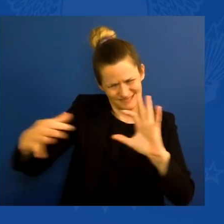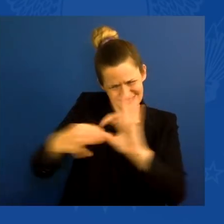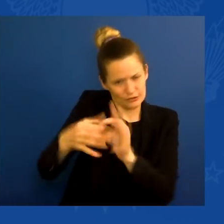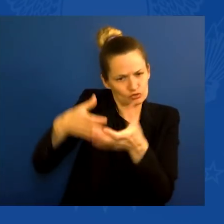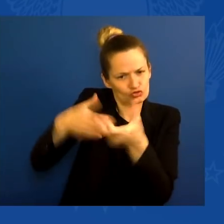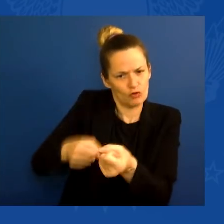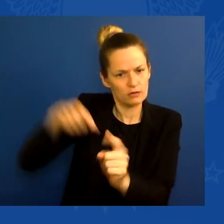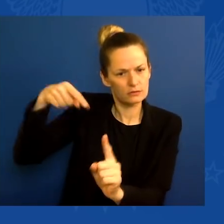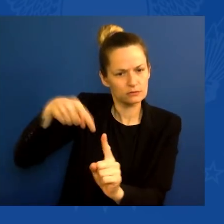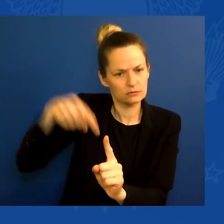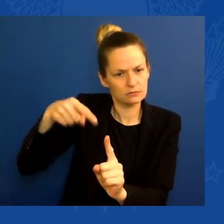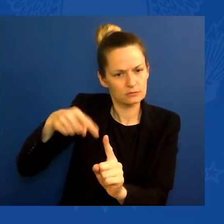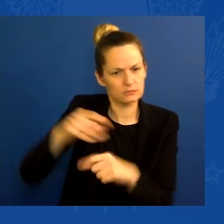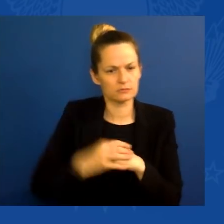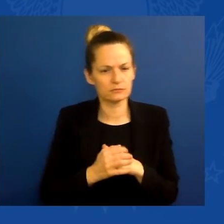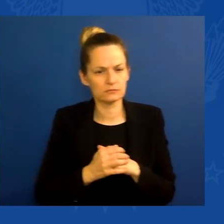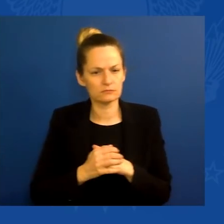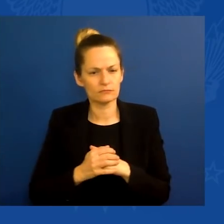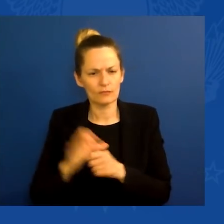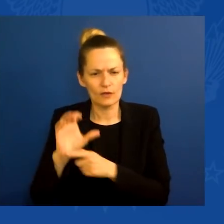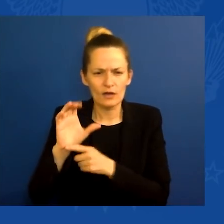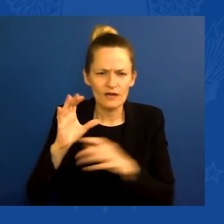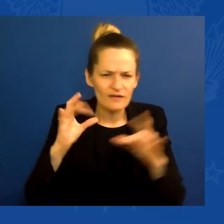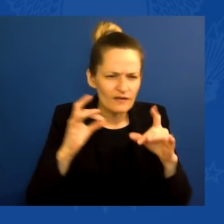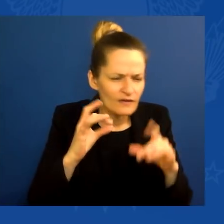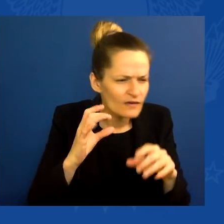My budget for next year doubles the investment